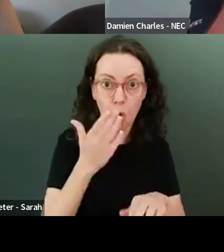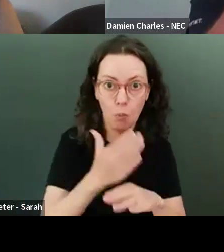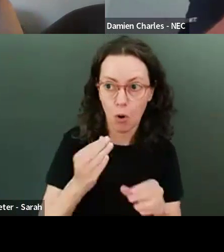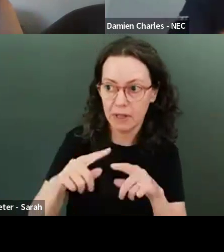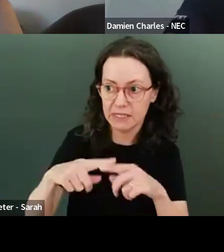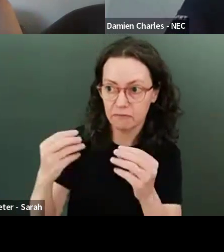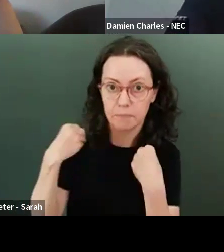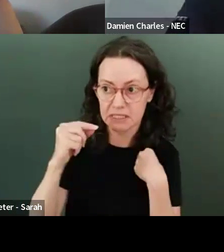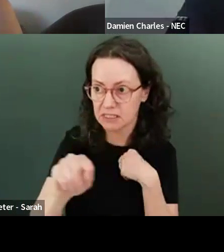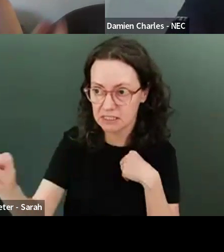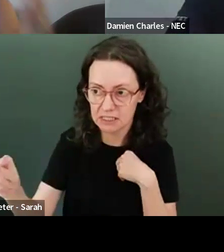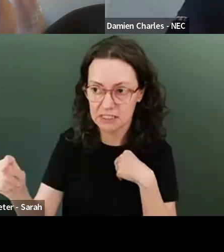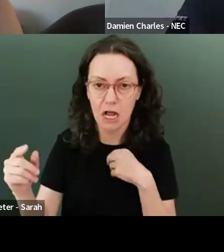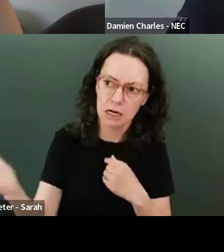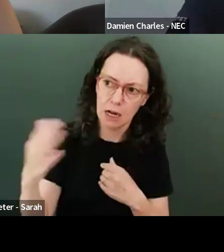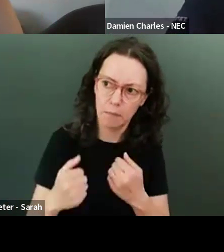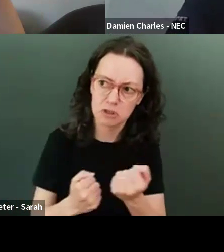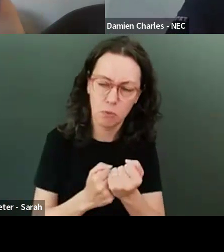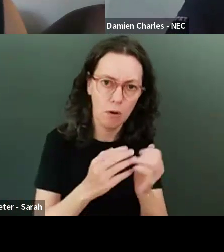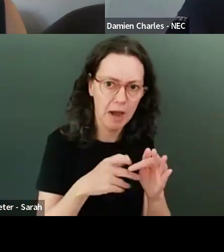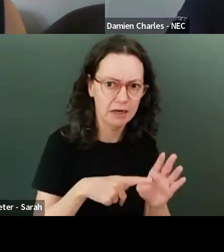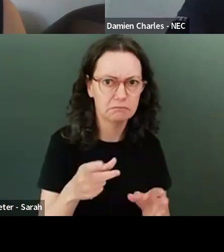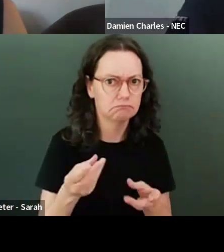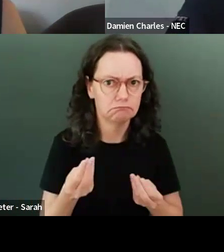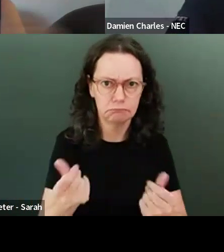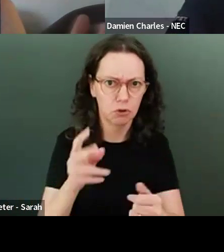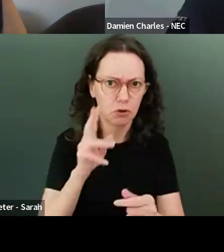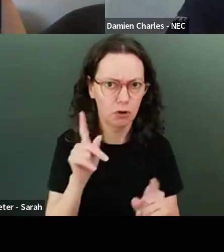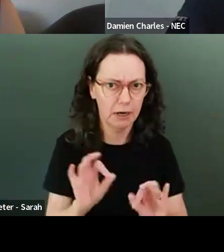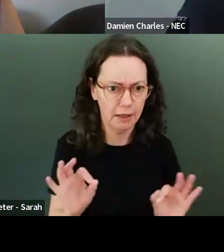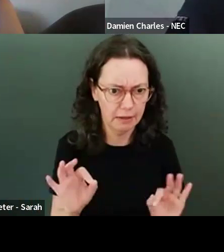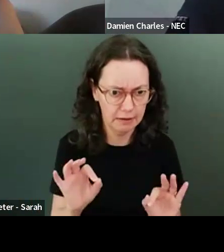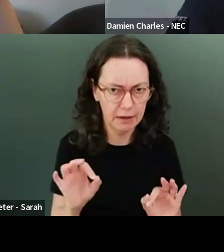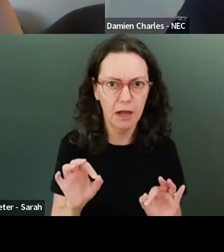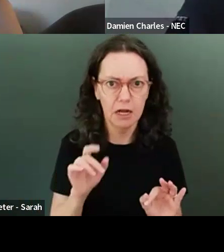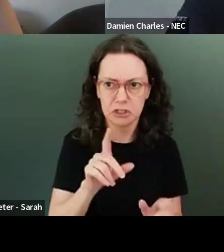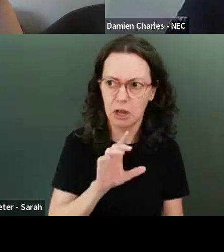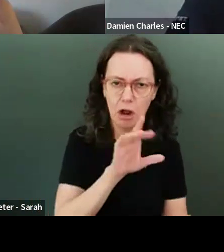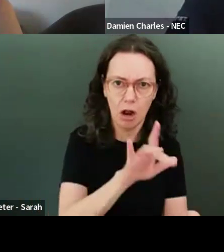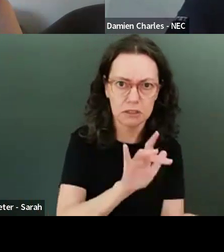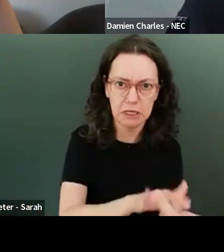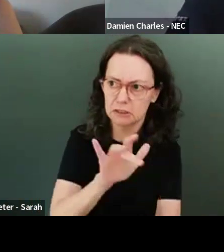opportunities for her so she seamlessly kind of dipped in and out of a lot of